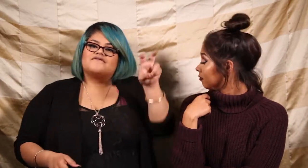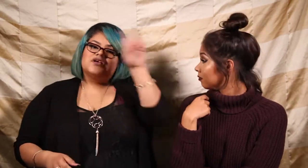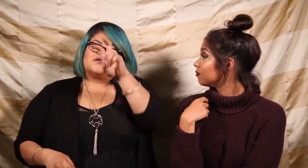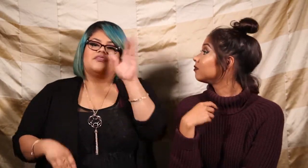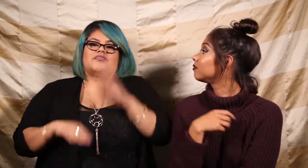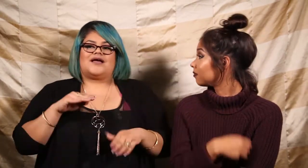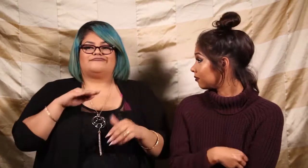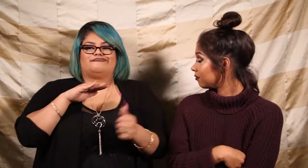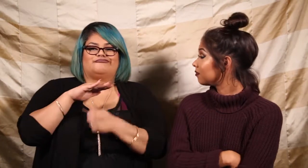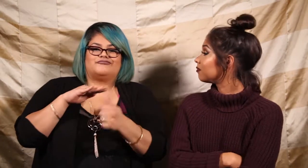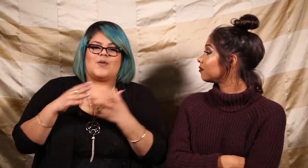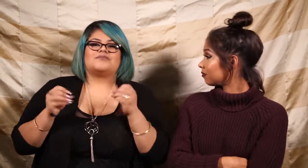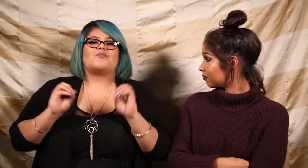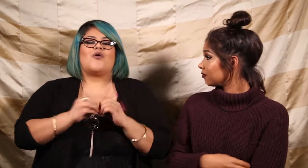than stay in home. i dont mind to travel..im willing to do anything for them